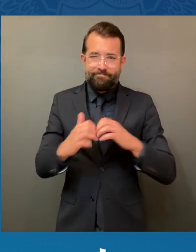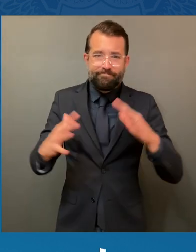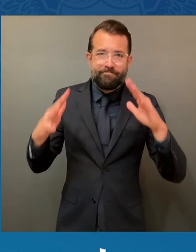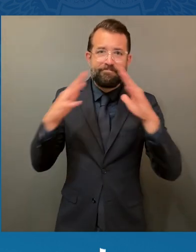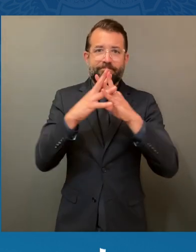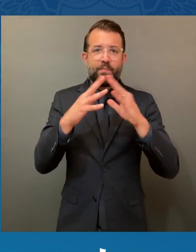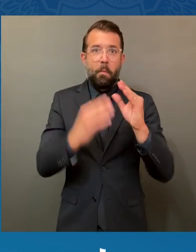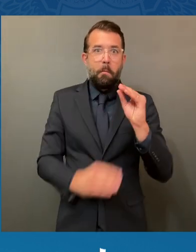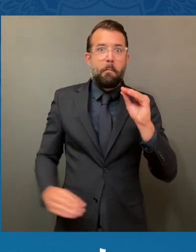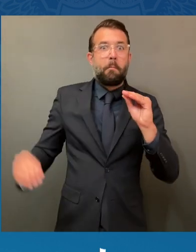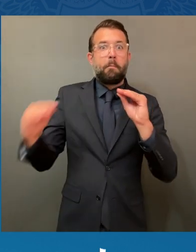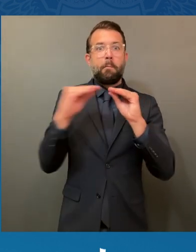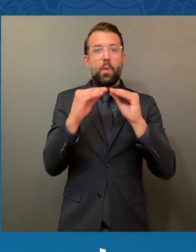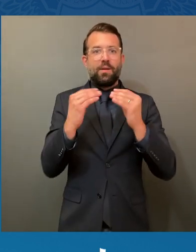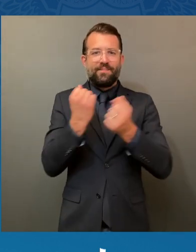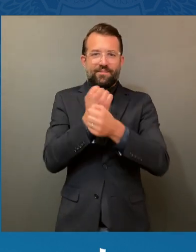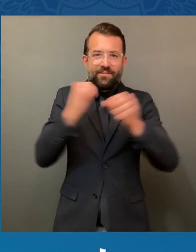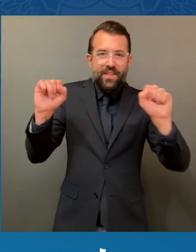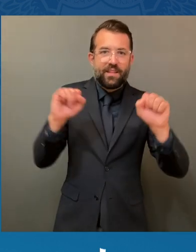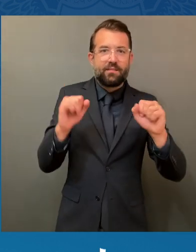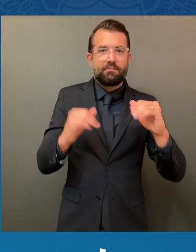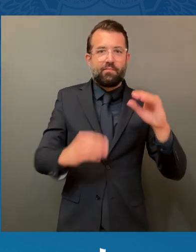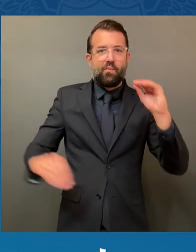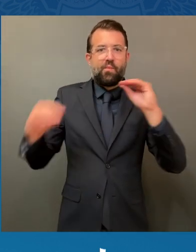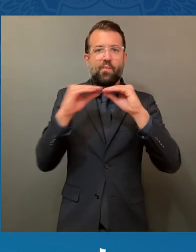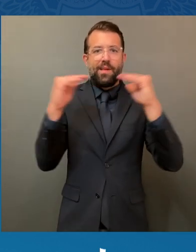and more equitable future for all people.